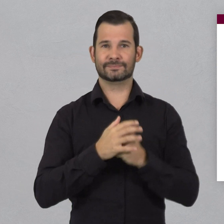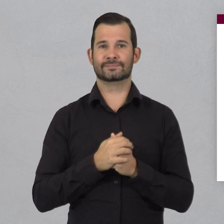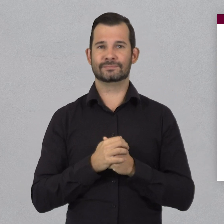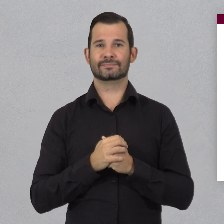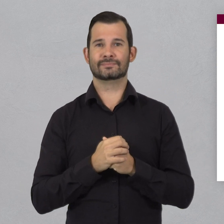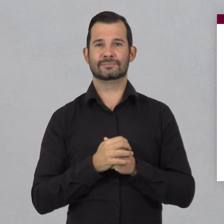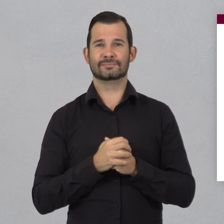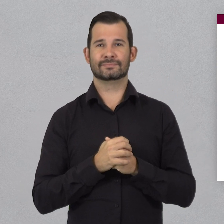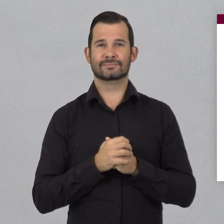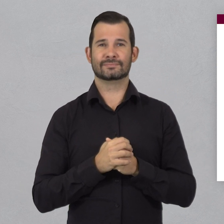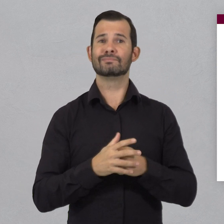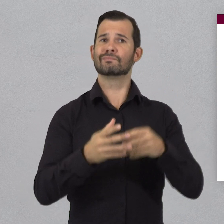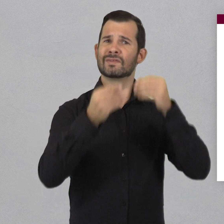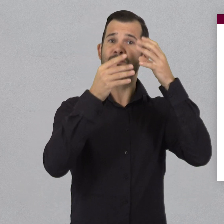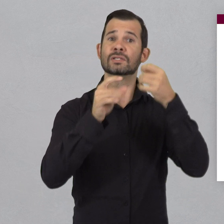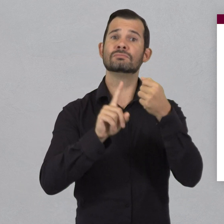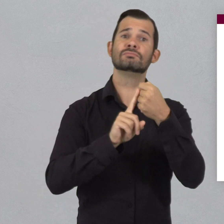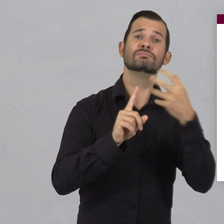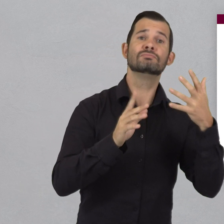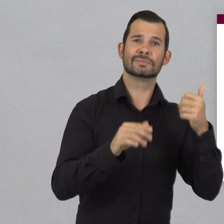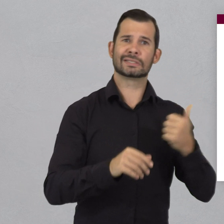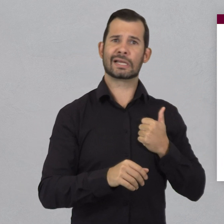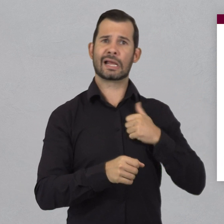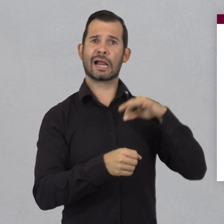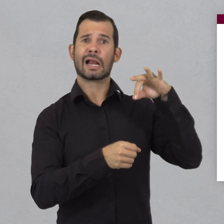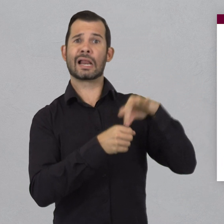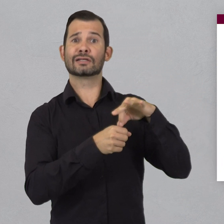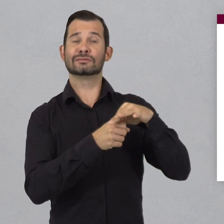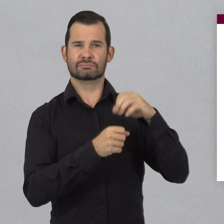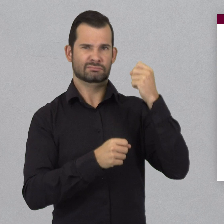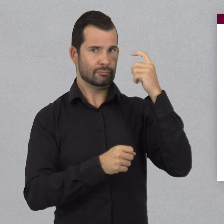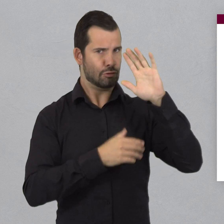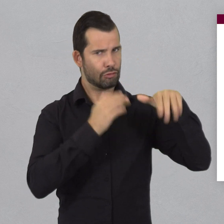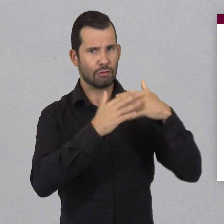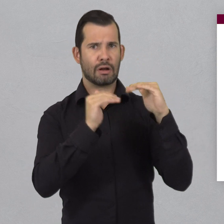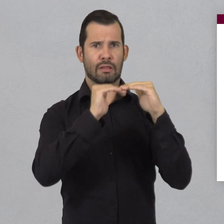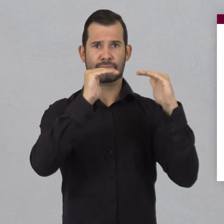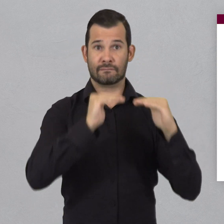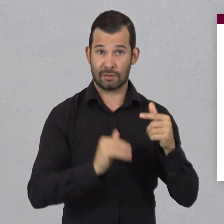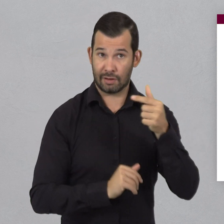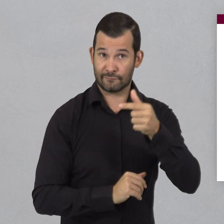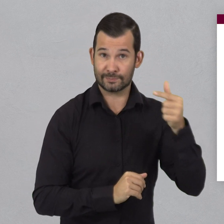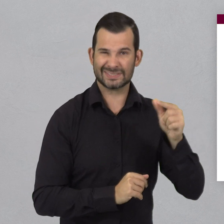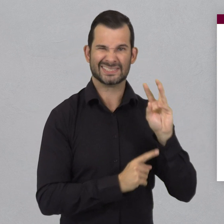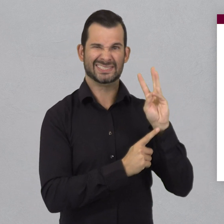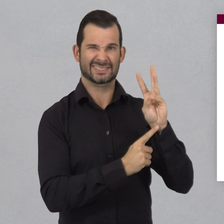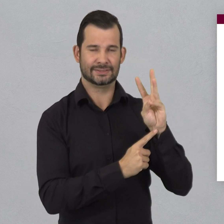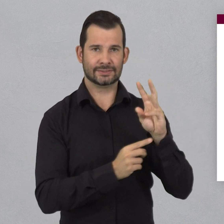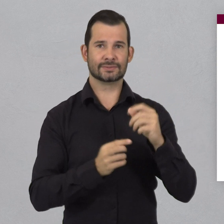Information on Canadian elections (all levels of government) 6